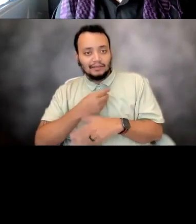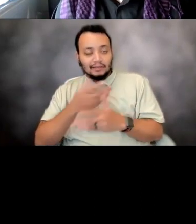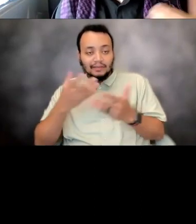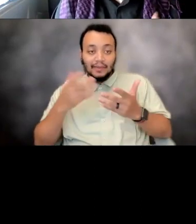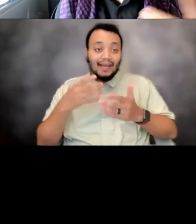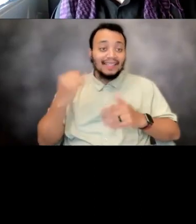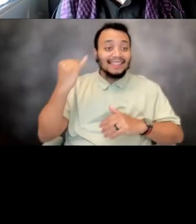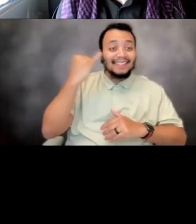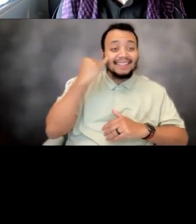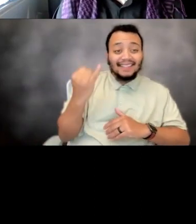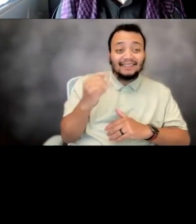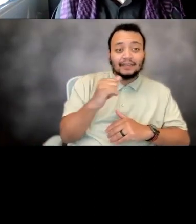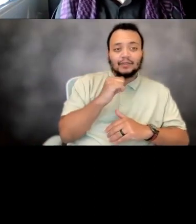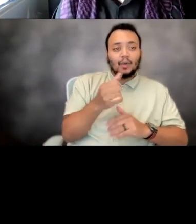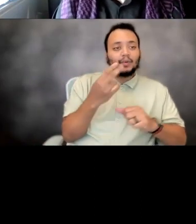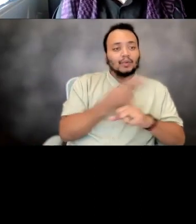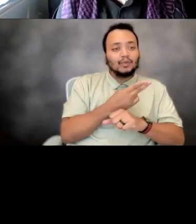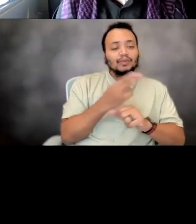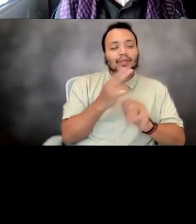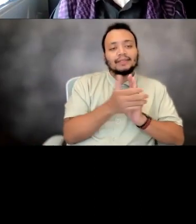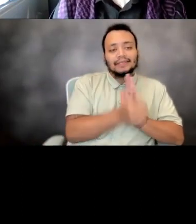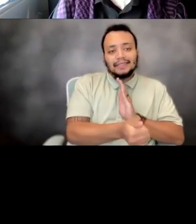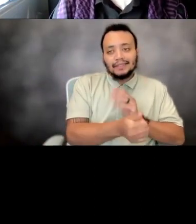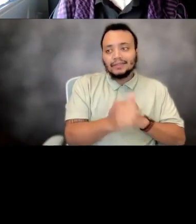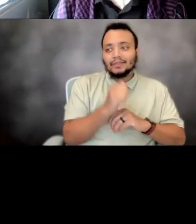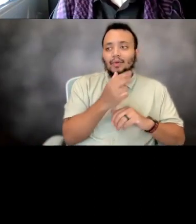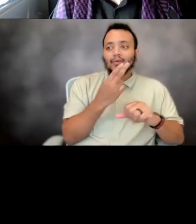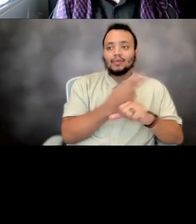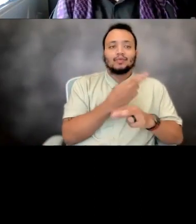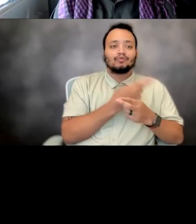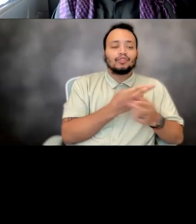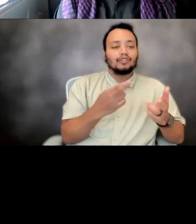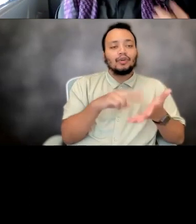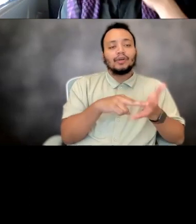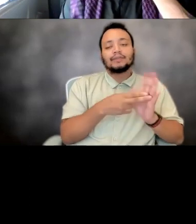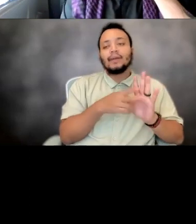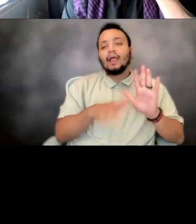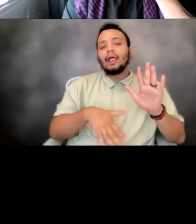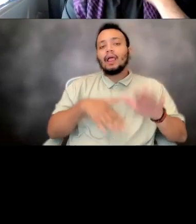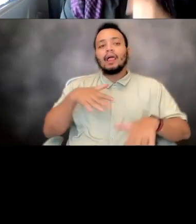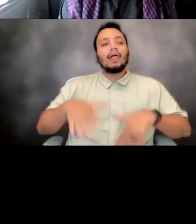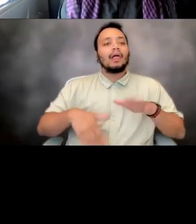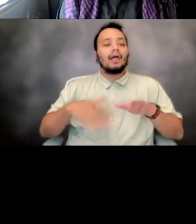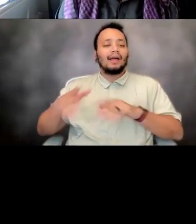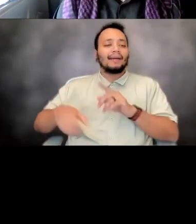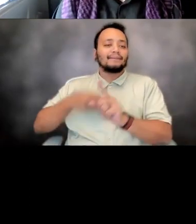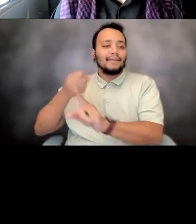what they know about doing victim service work or healthcare work or mental healthcare work